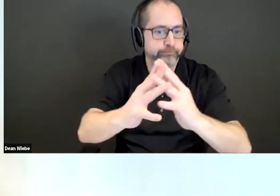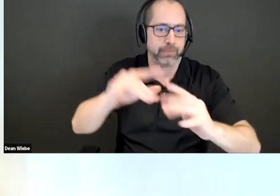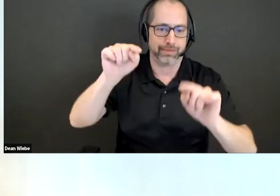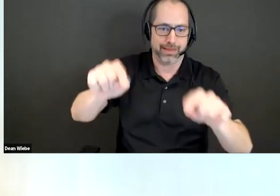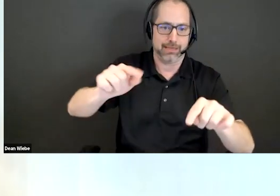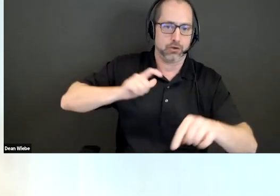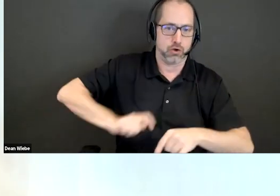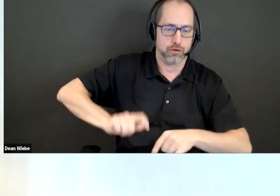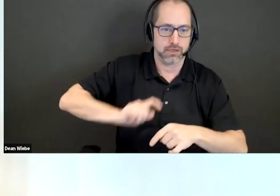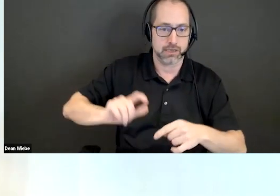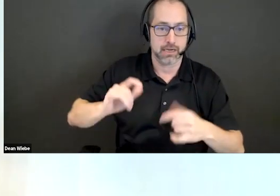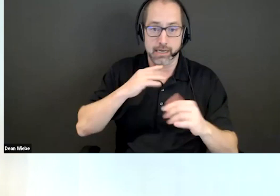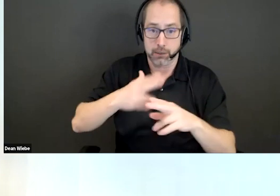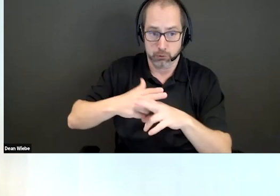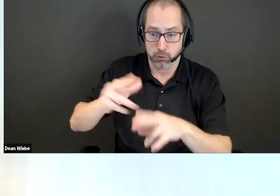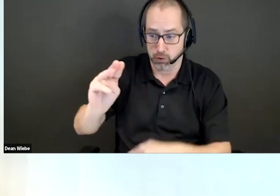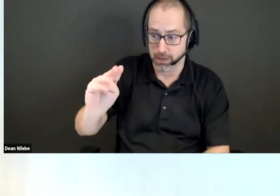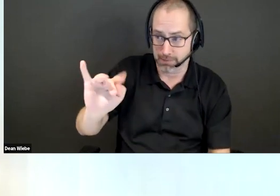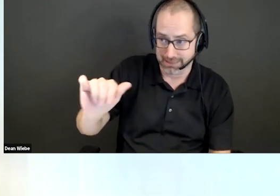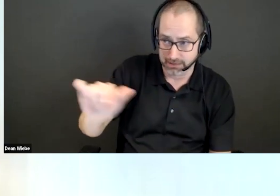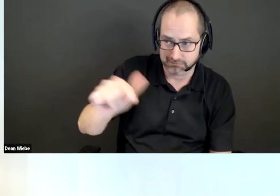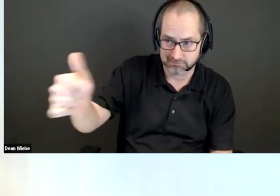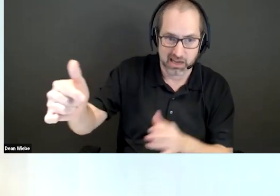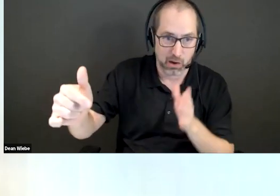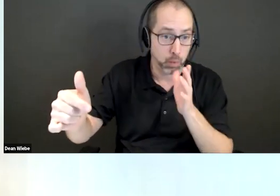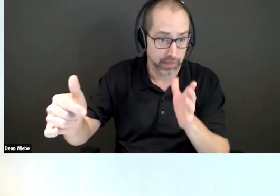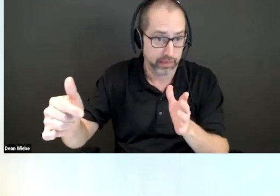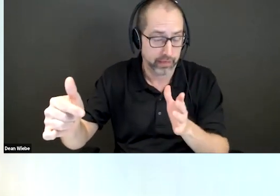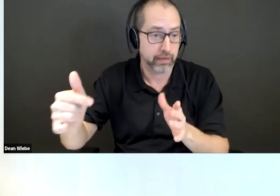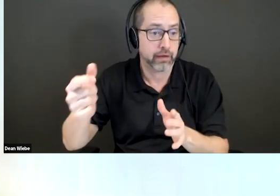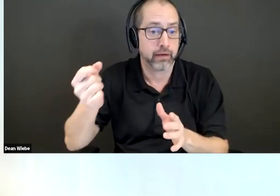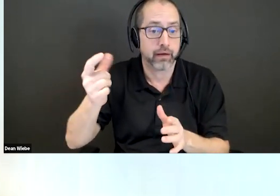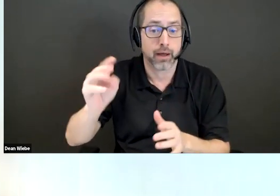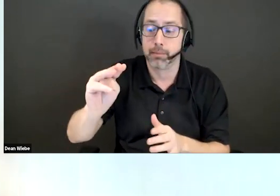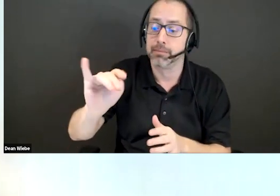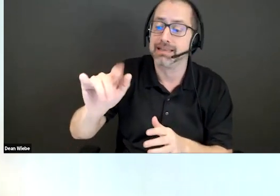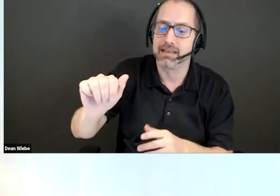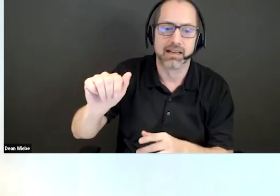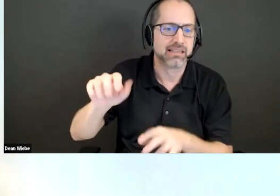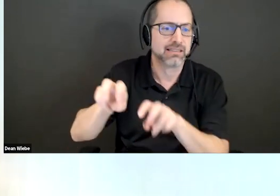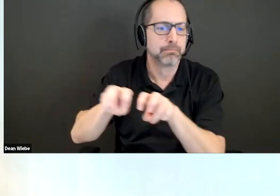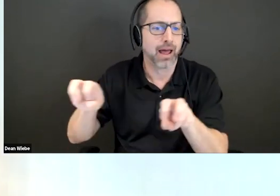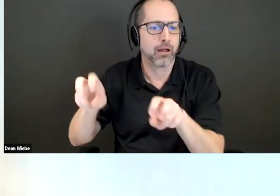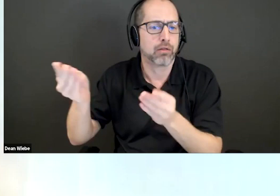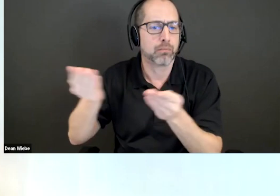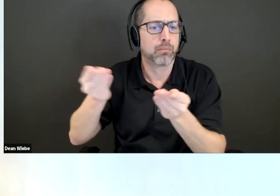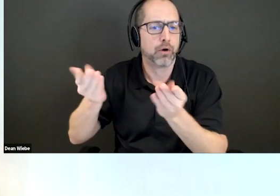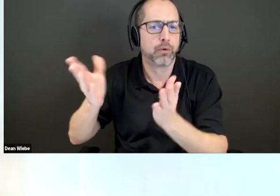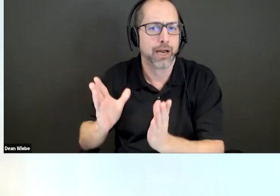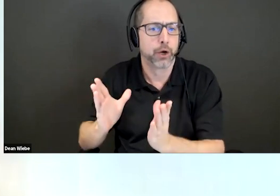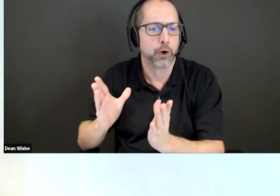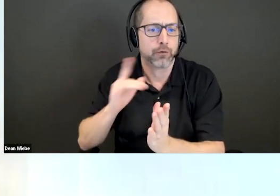to Melissa Egan in one minute, Melissa is the panel moderator for this amazing session